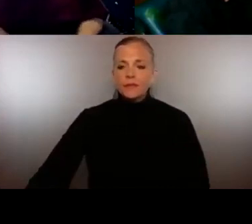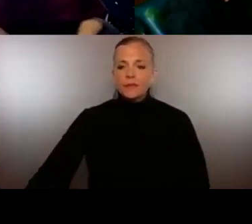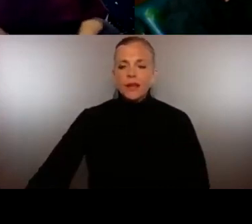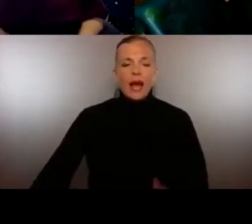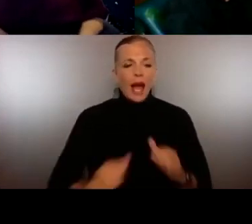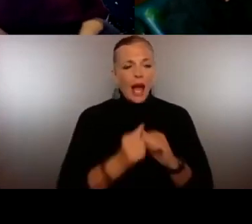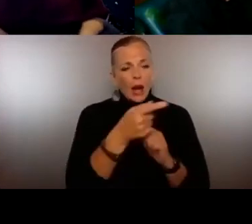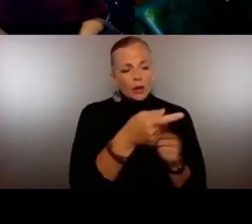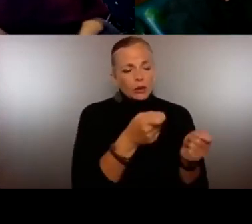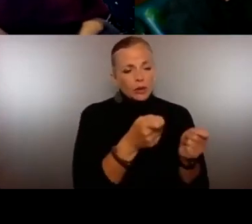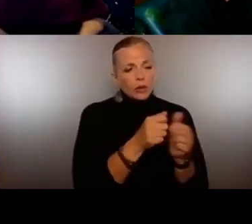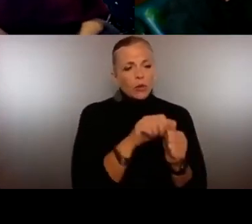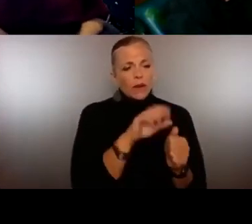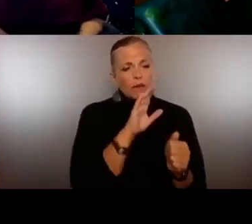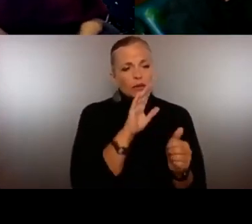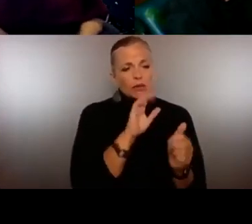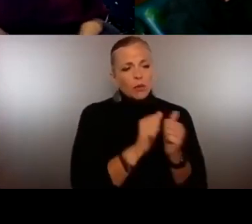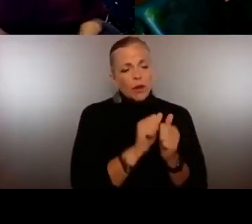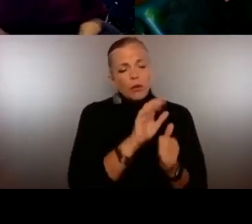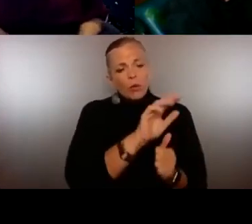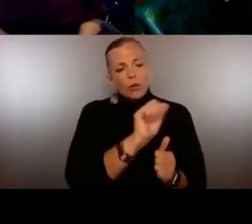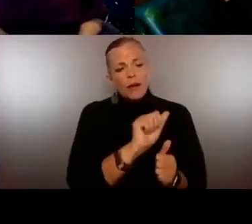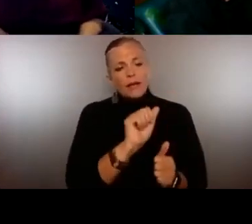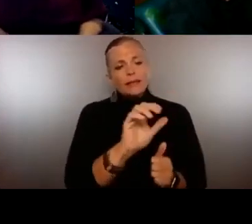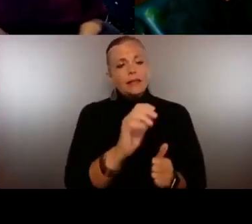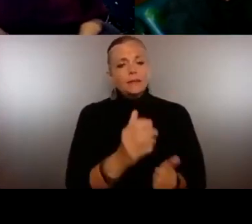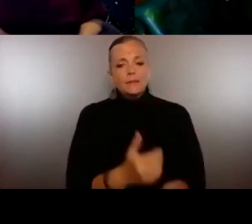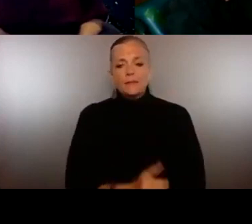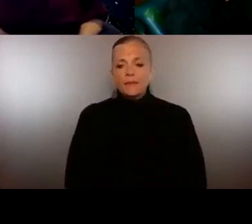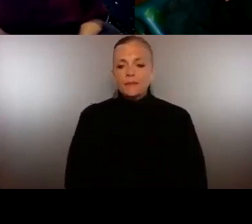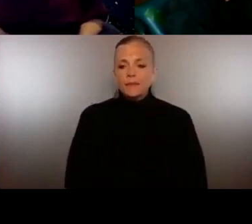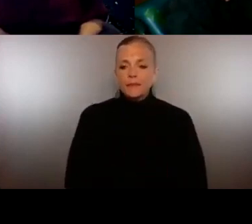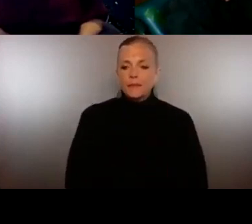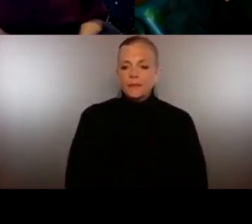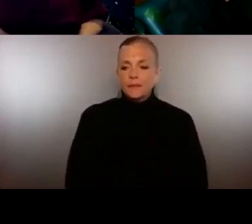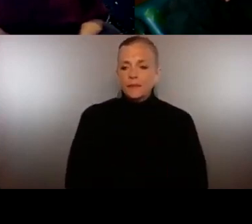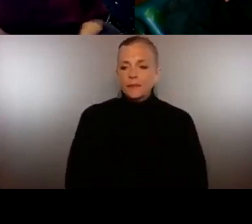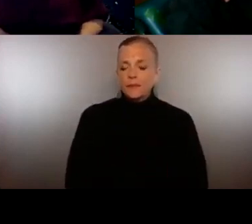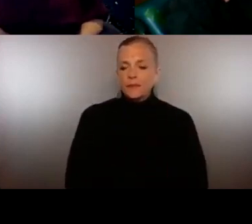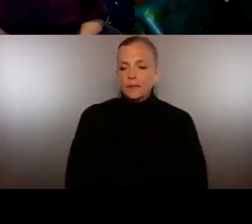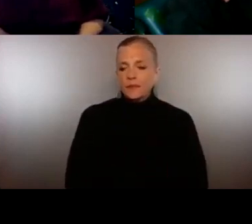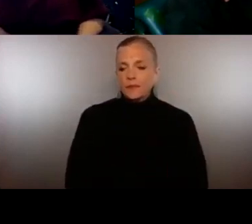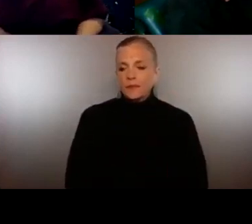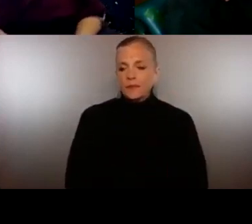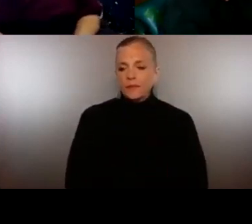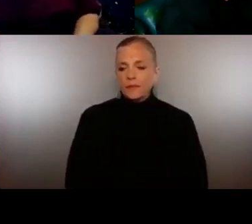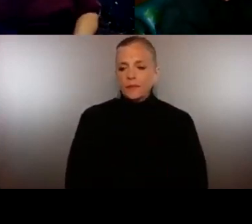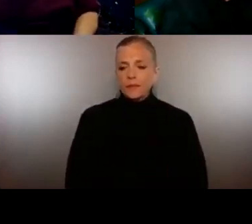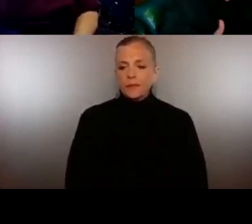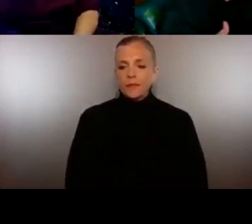with your AAC device?